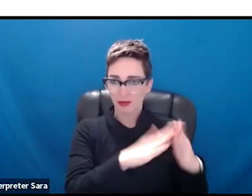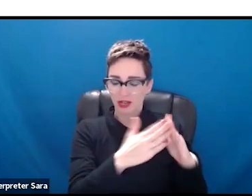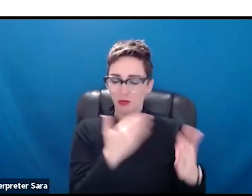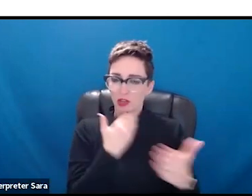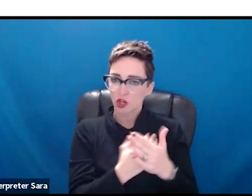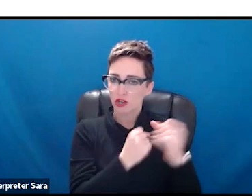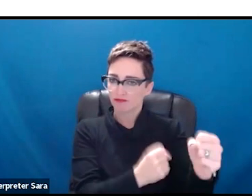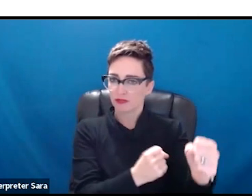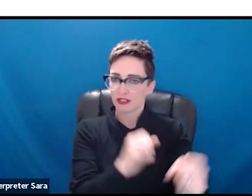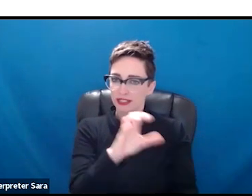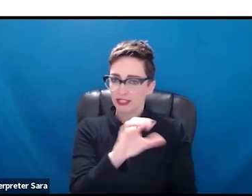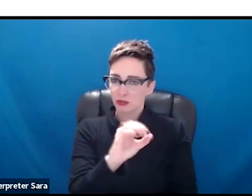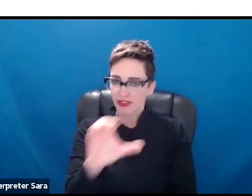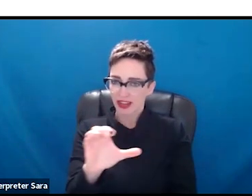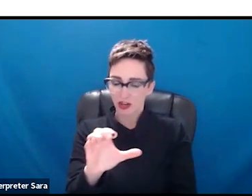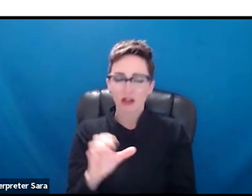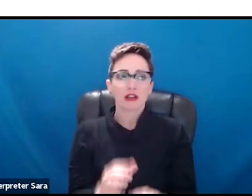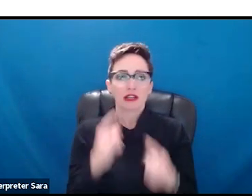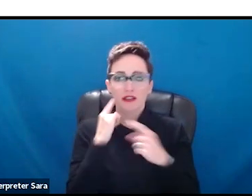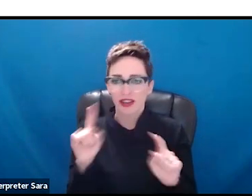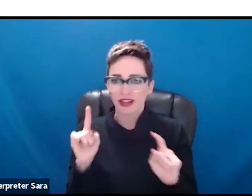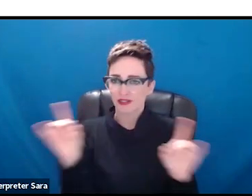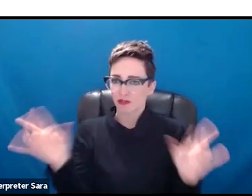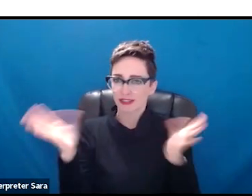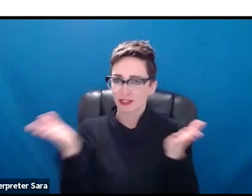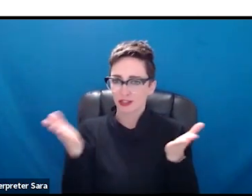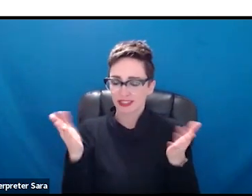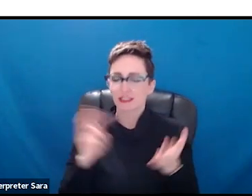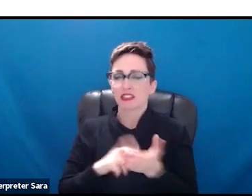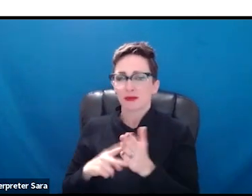with effective crisis services, we can decrease the workforce